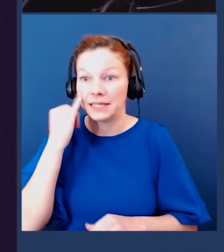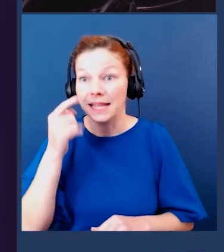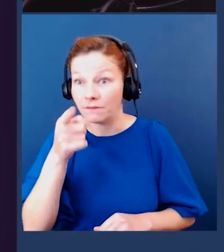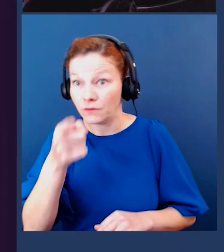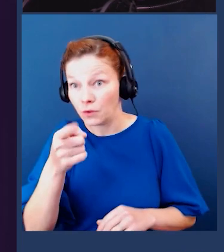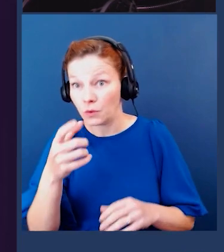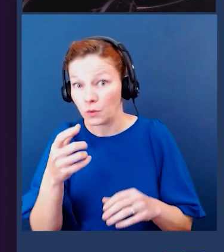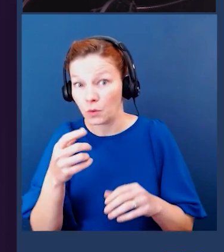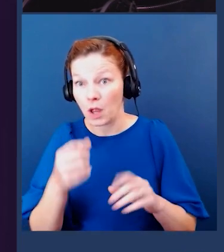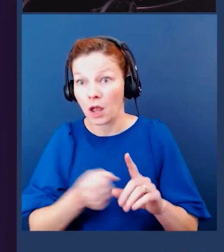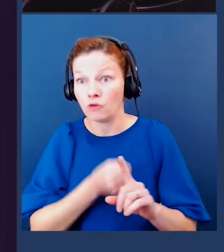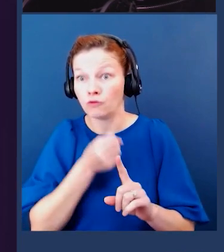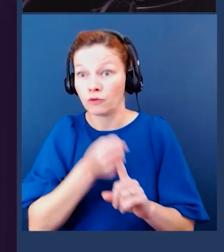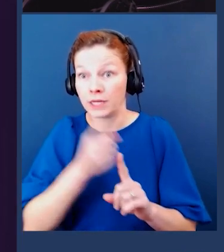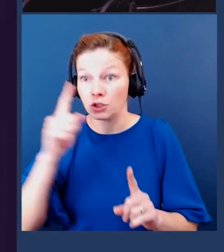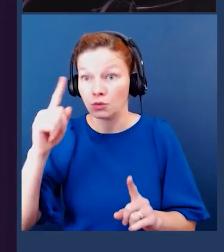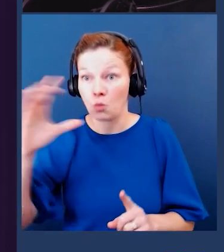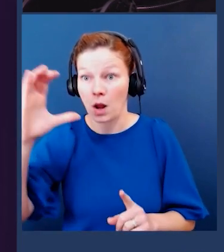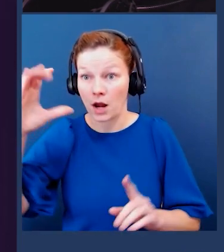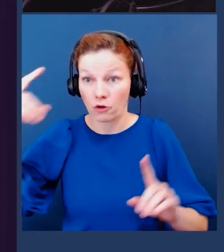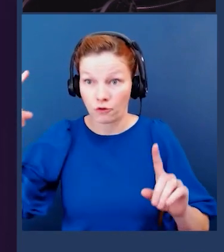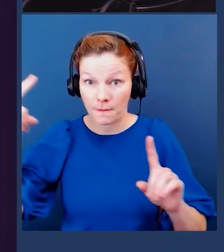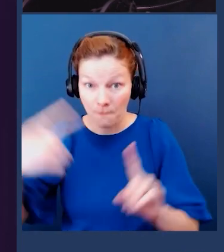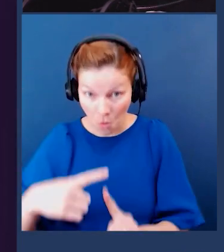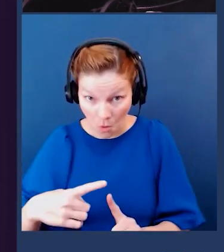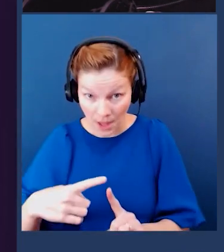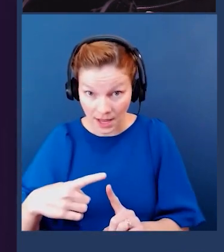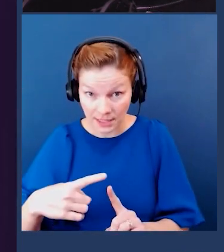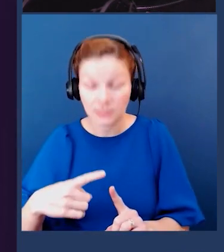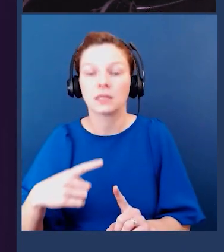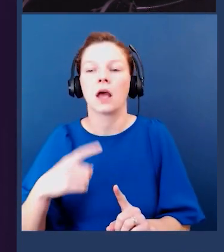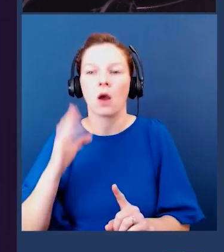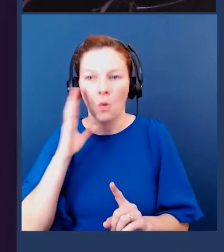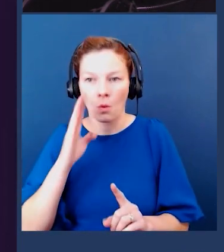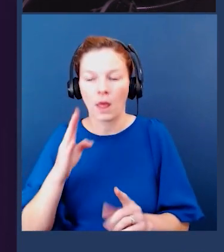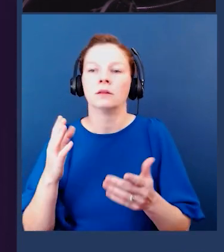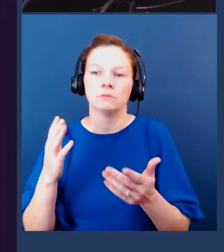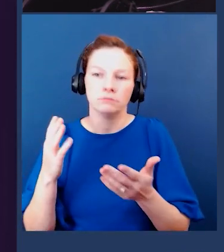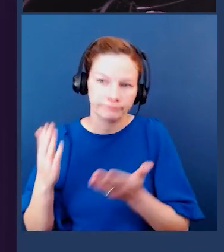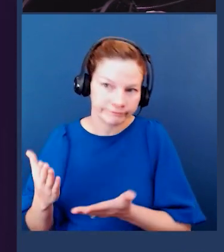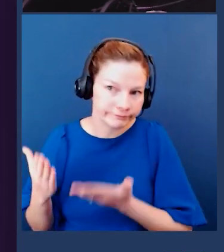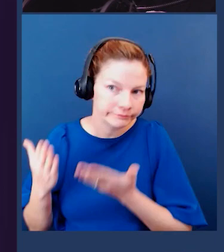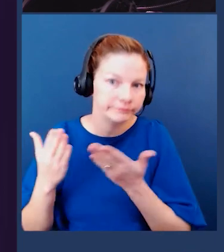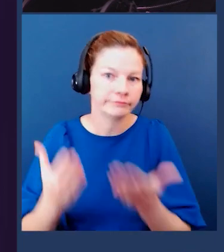So if you reached 100 points and you're pity mechanics we're basically, you know, giving you that drop